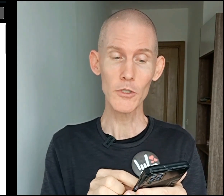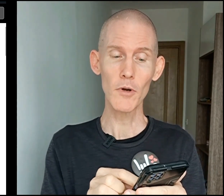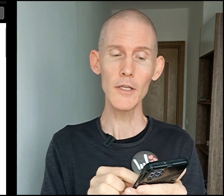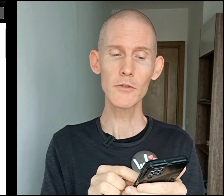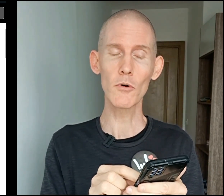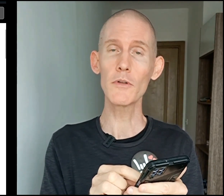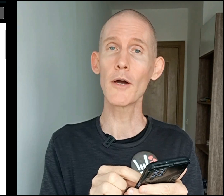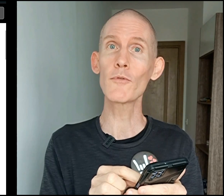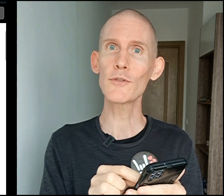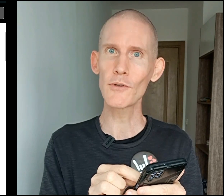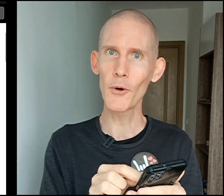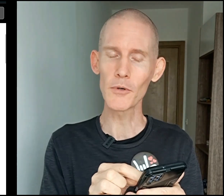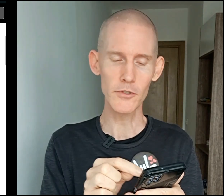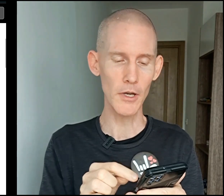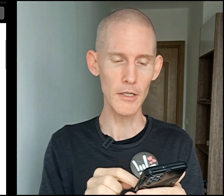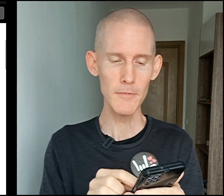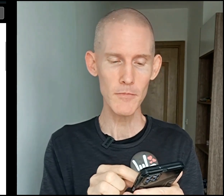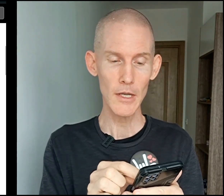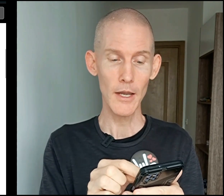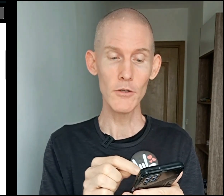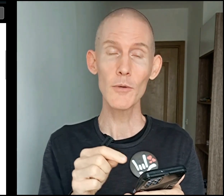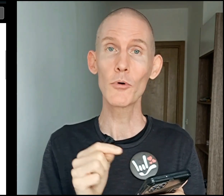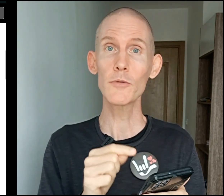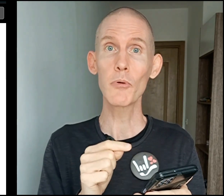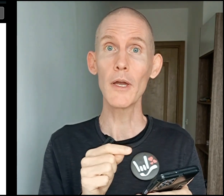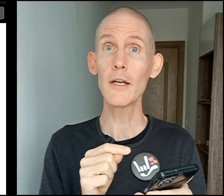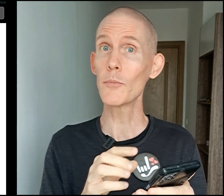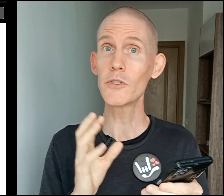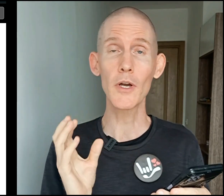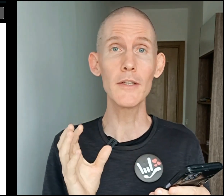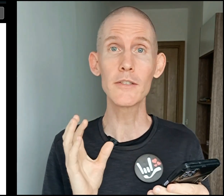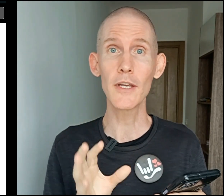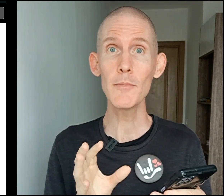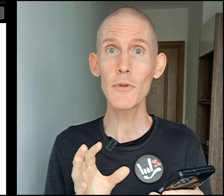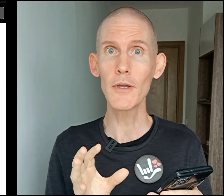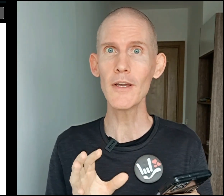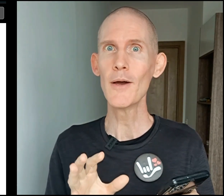when you're ready, scroll down for slower signing and you can push play and I'll be signing the same thing